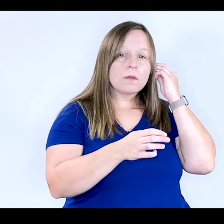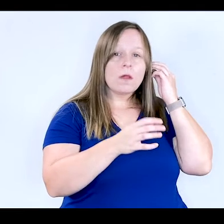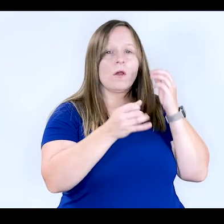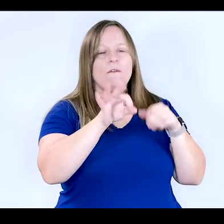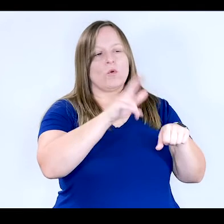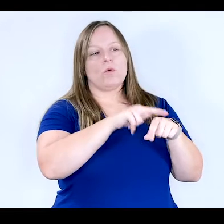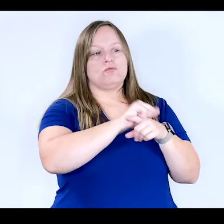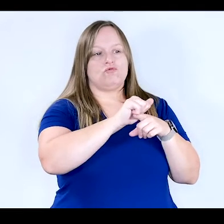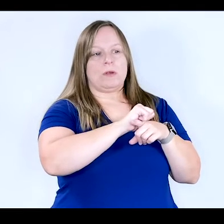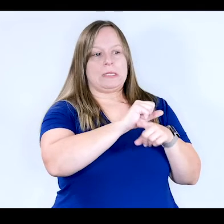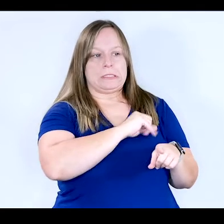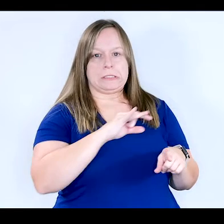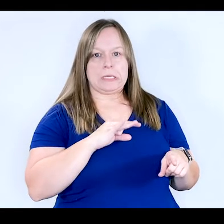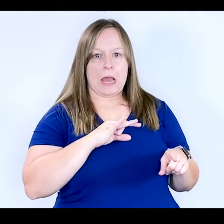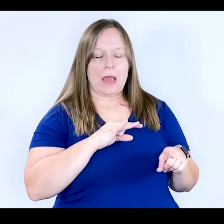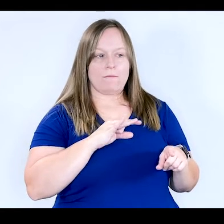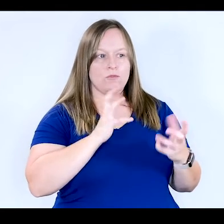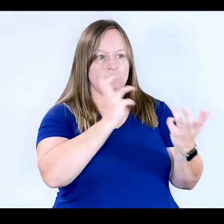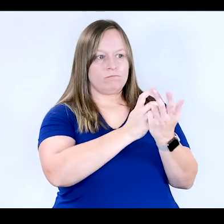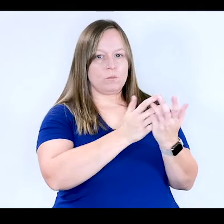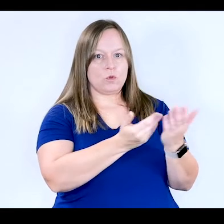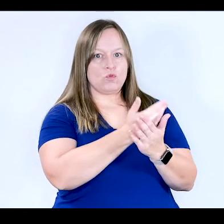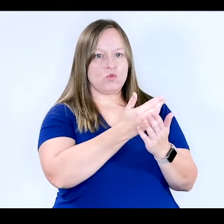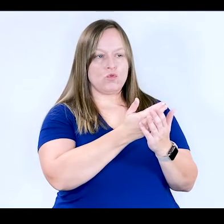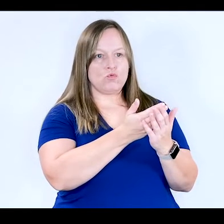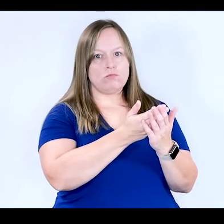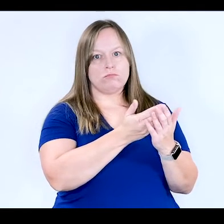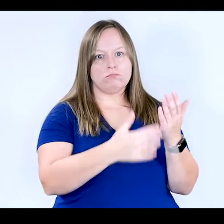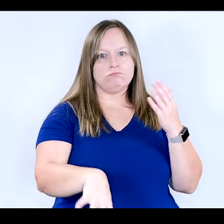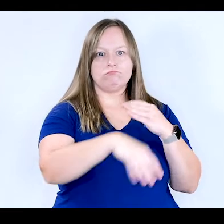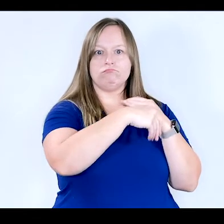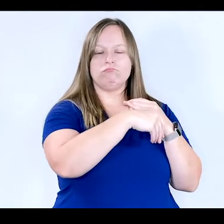of course, training their staff to accommodate this new expansion. It's as